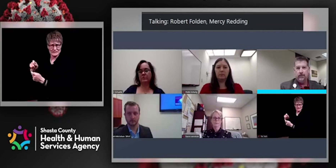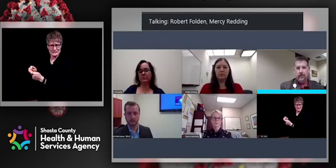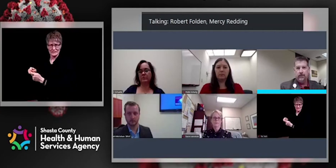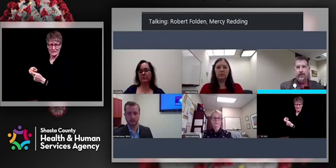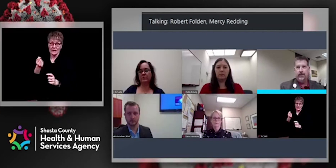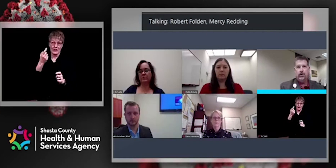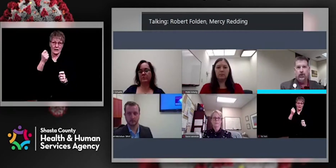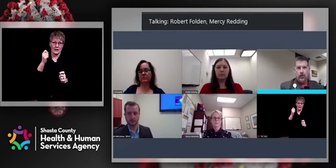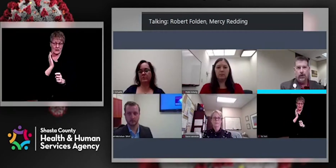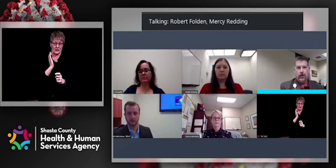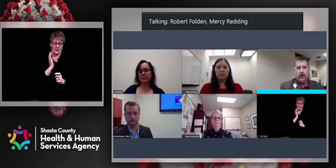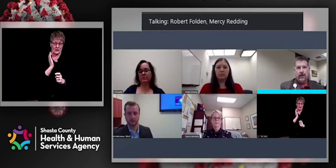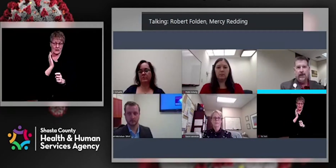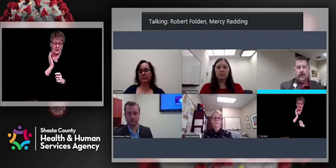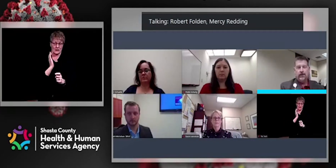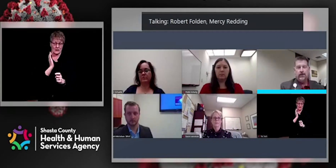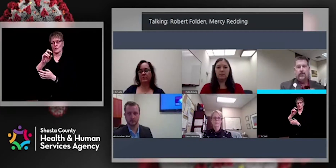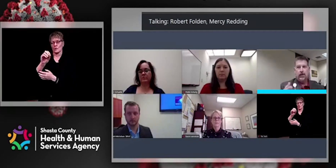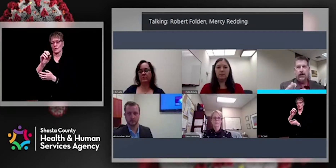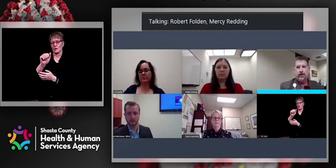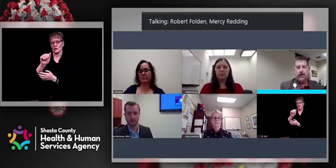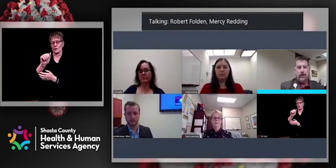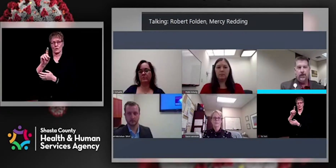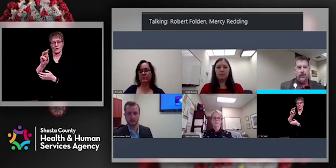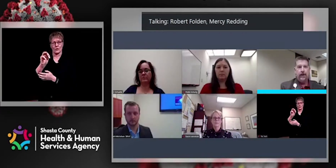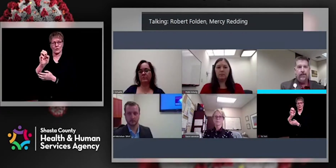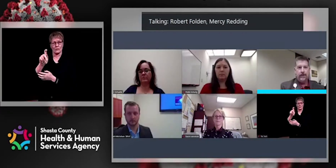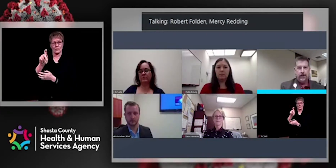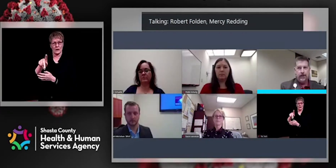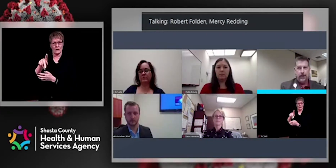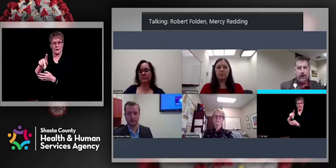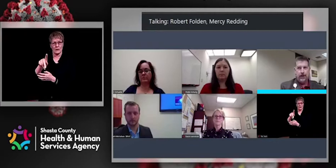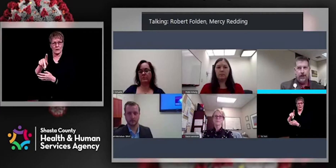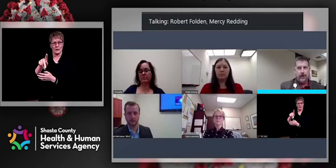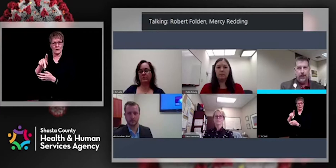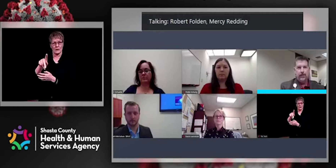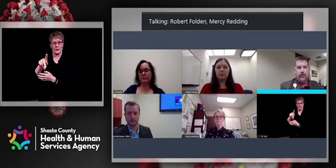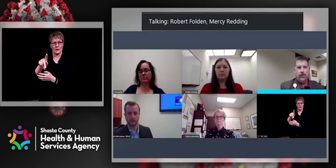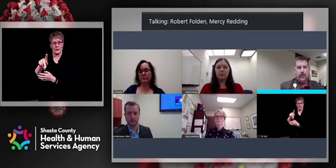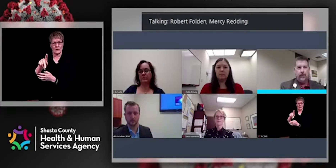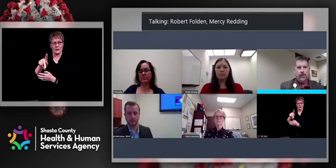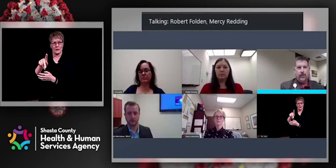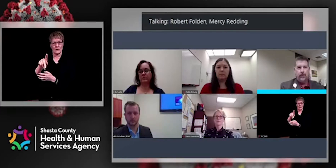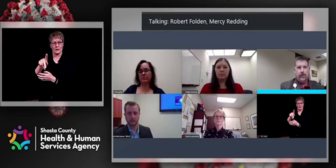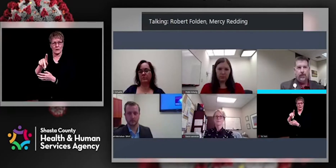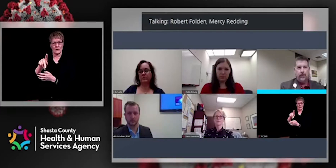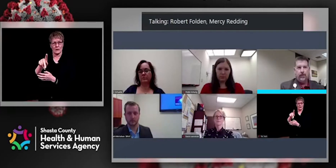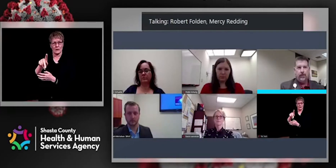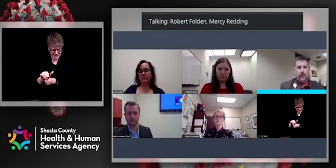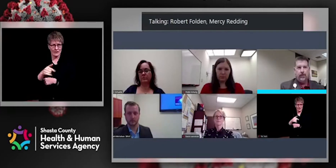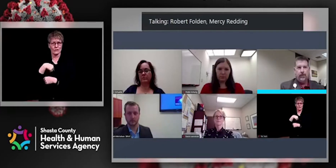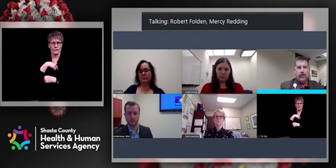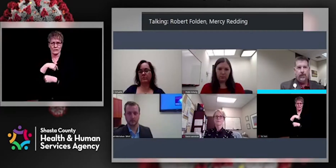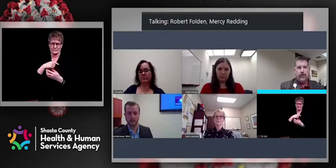about that tool. So, I just want the public to know that we have additional resources available